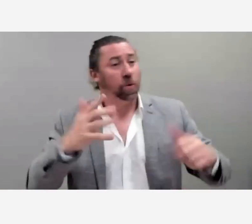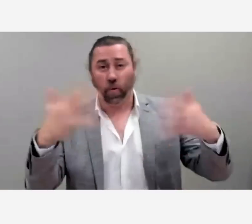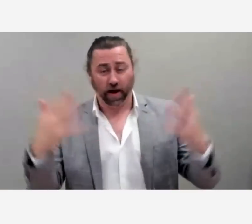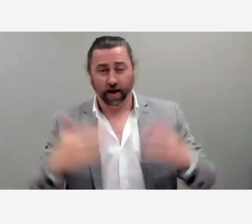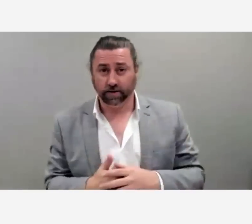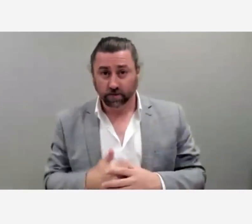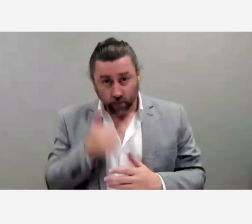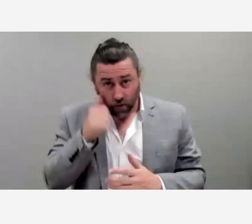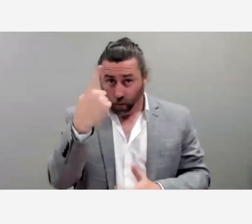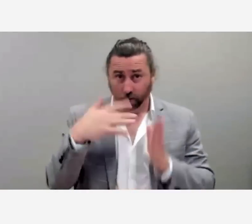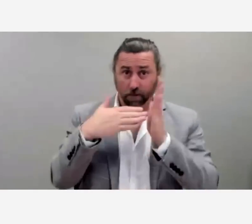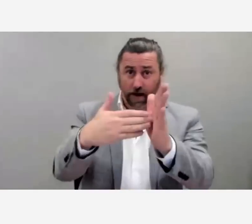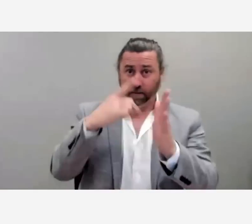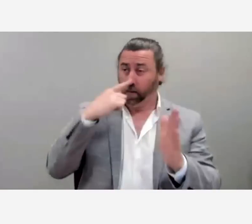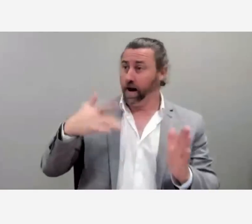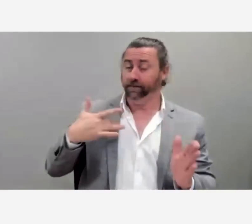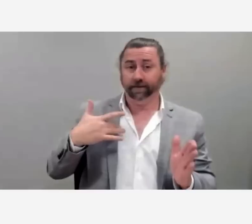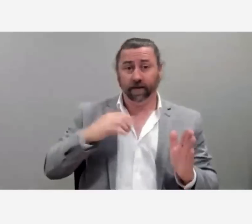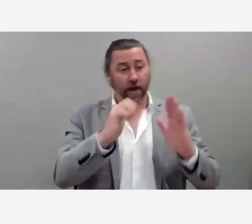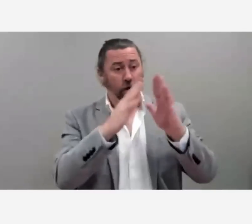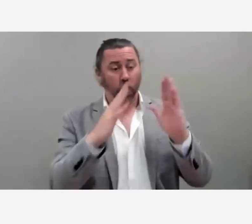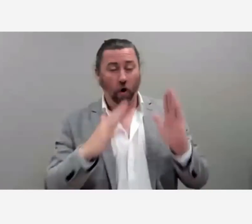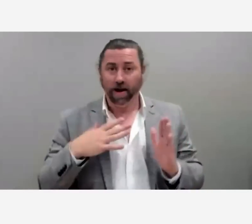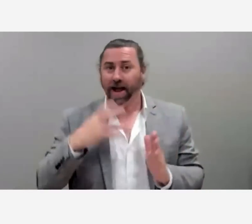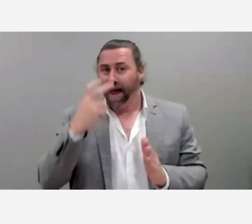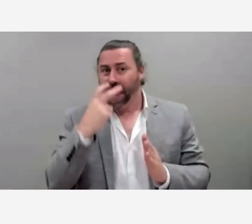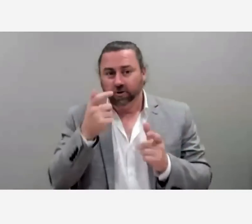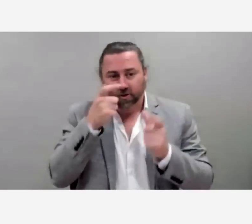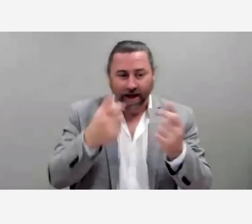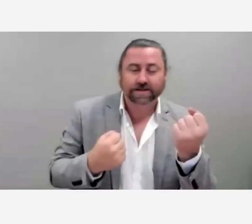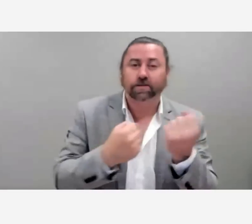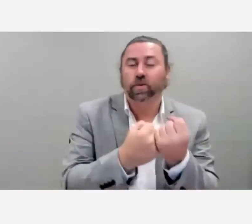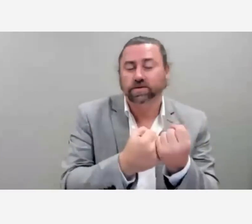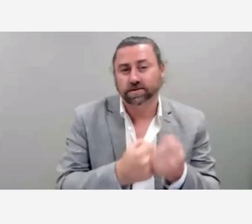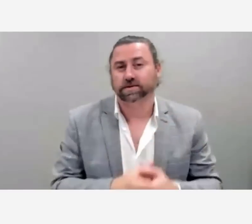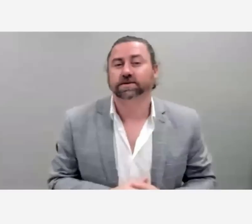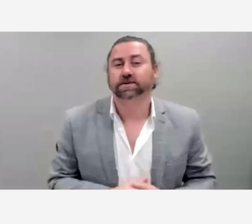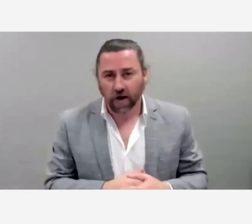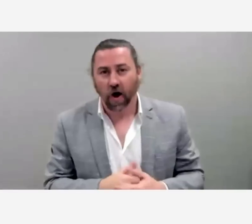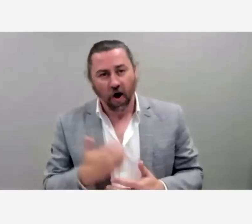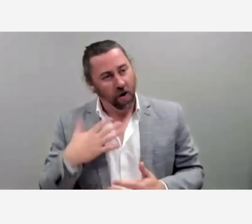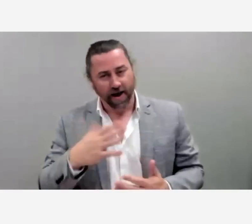care in the home today and throughout the pandemic people have depended on those services more than ever.